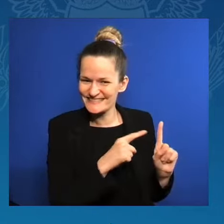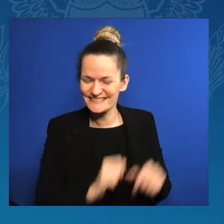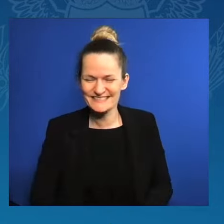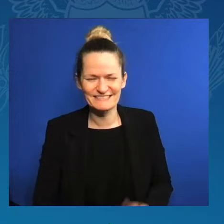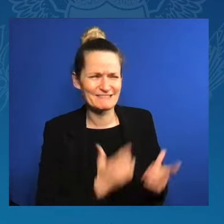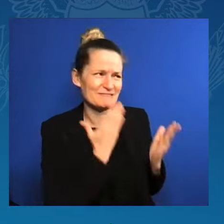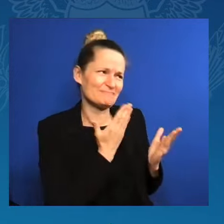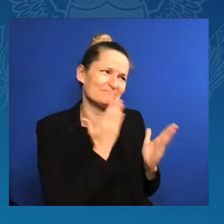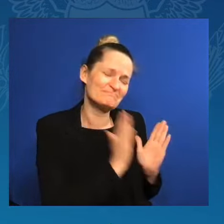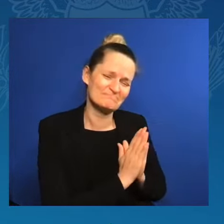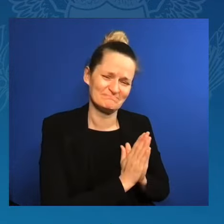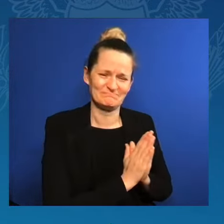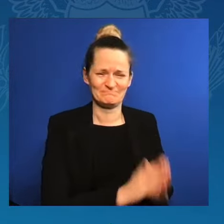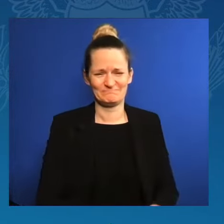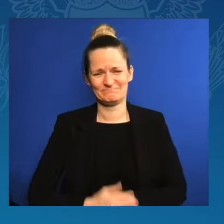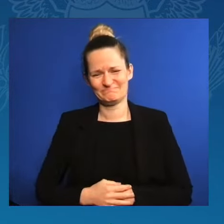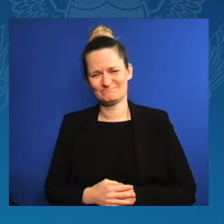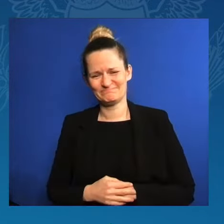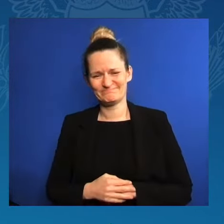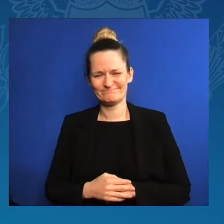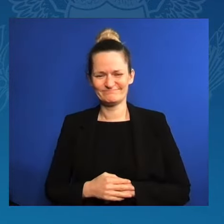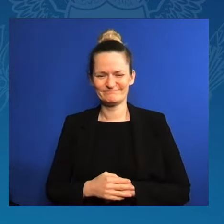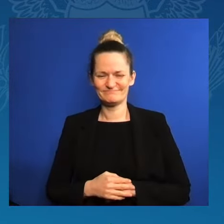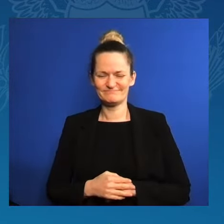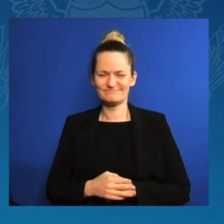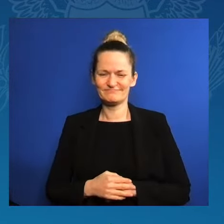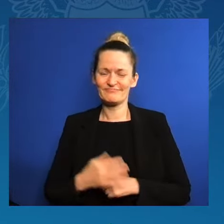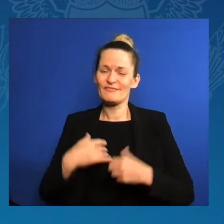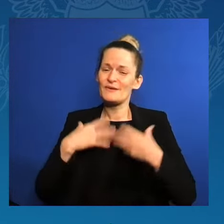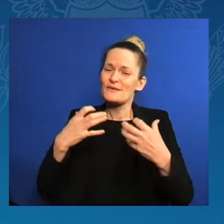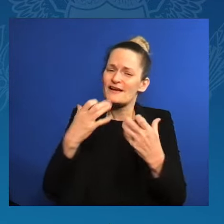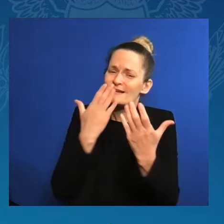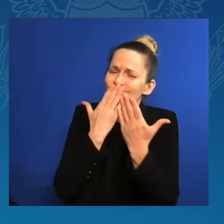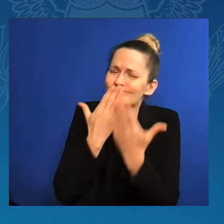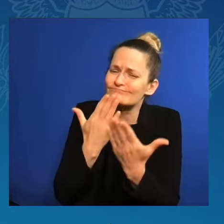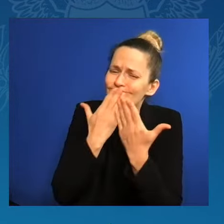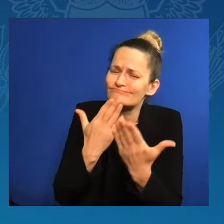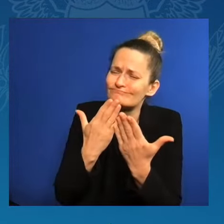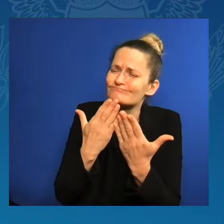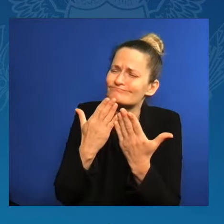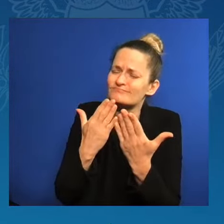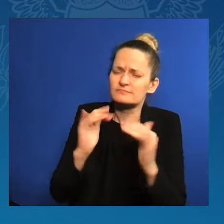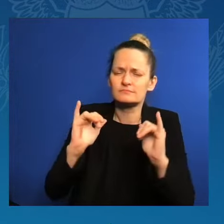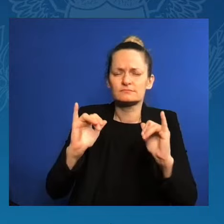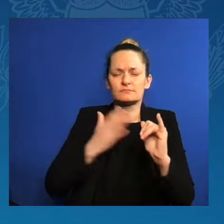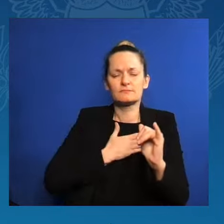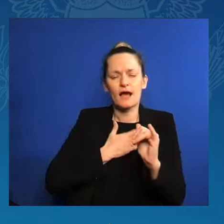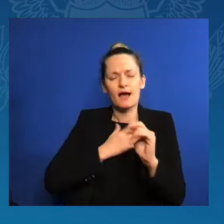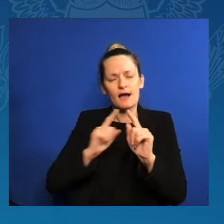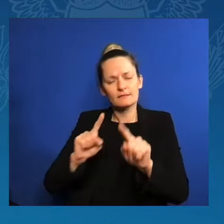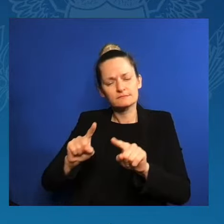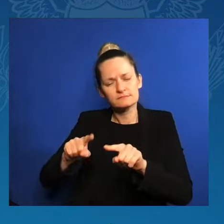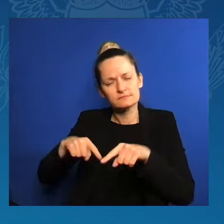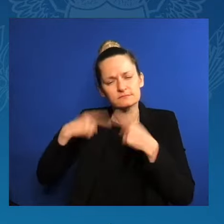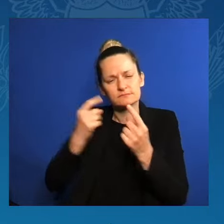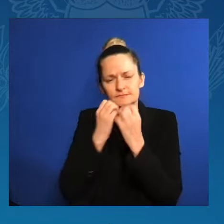I want to thank my longstanding and dear friend, the Governor of North Carolina, Roy Cooper.